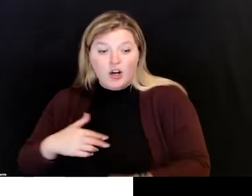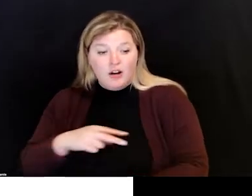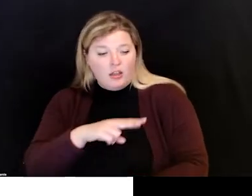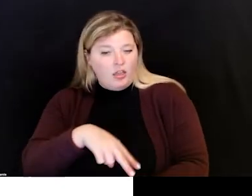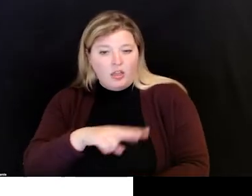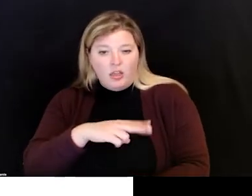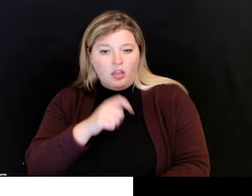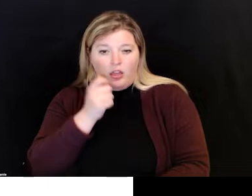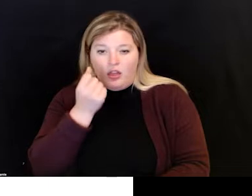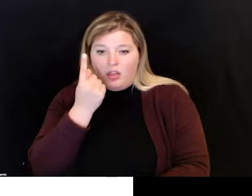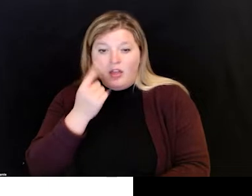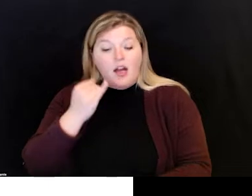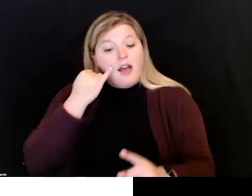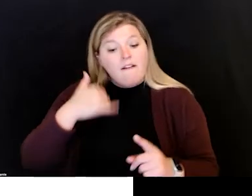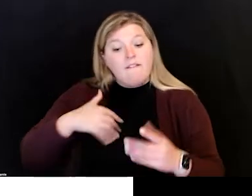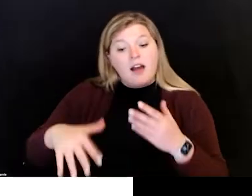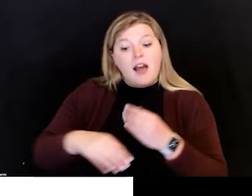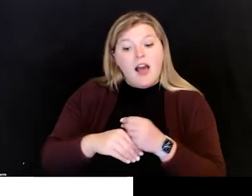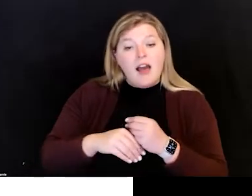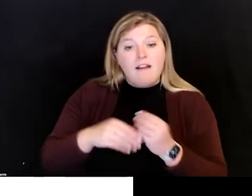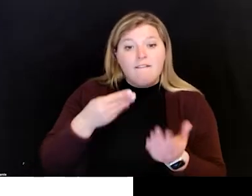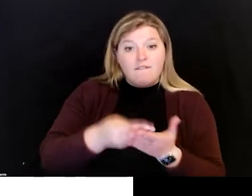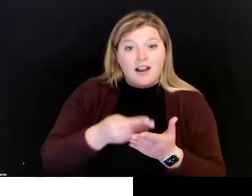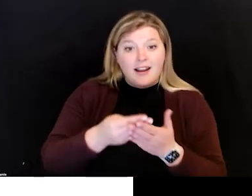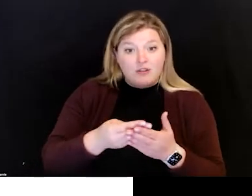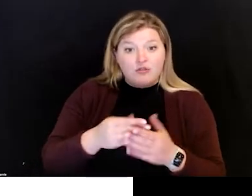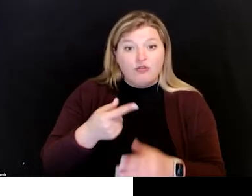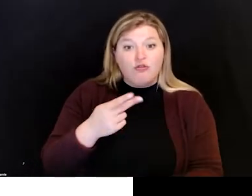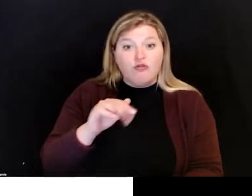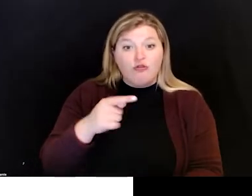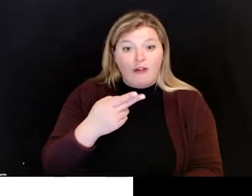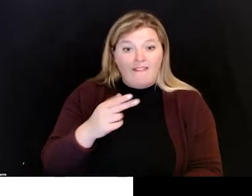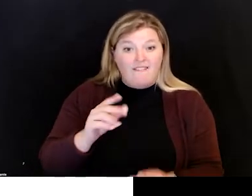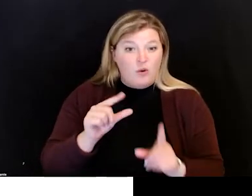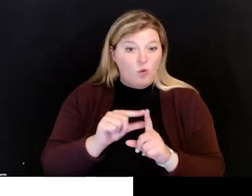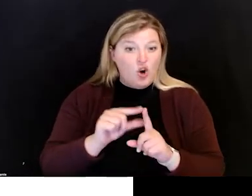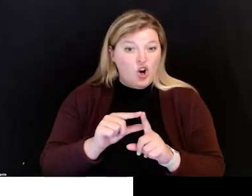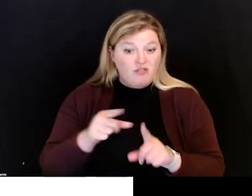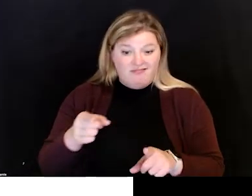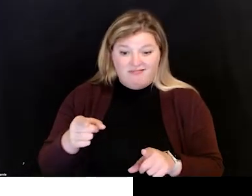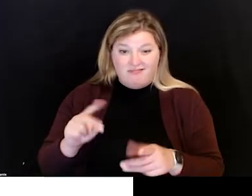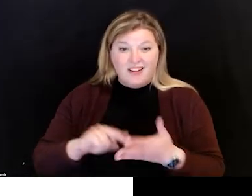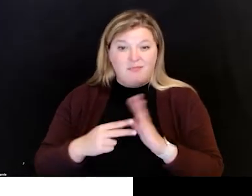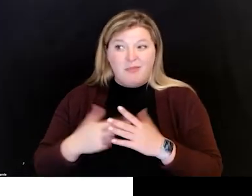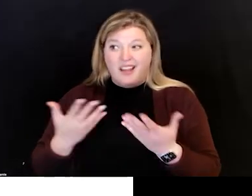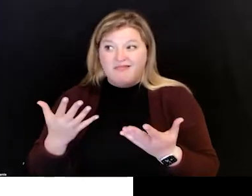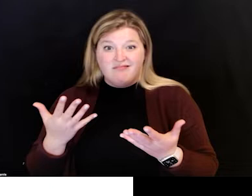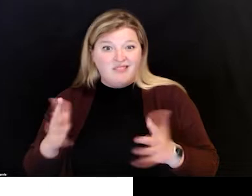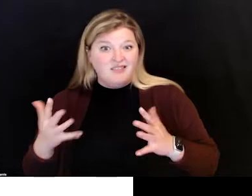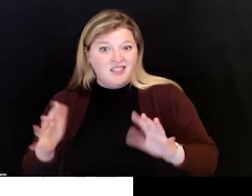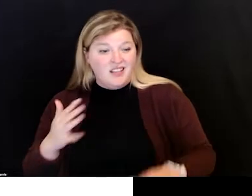If I added the alt text "financial graph," that's all they may know. They may not see the numbers. They may not see the total.